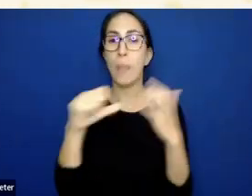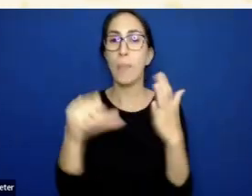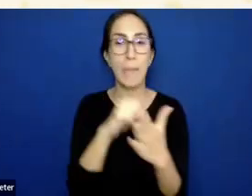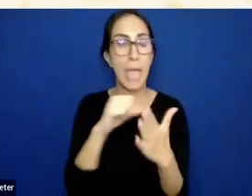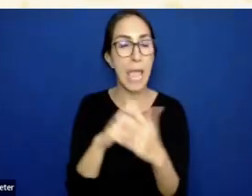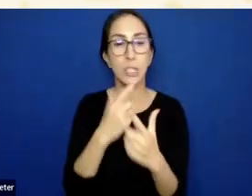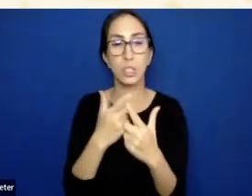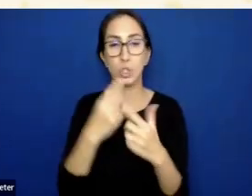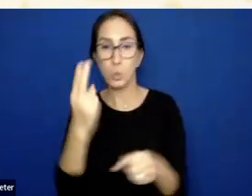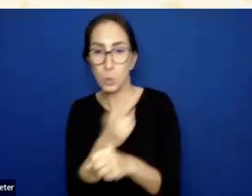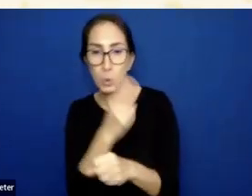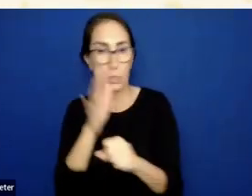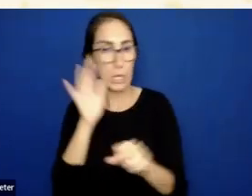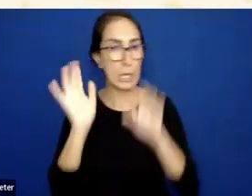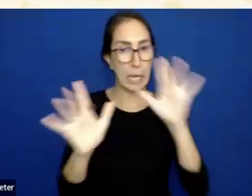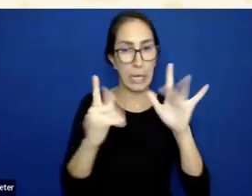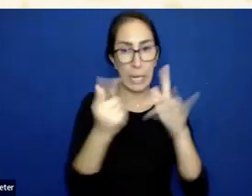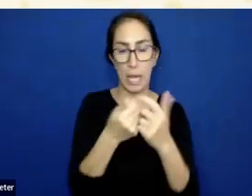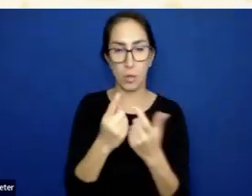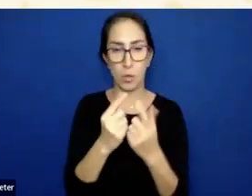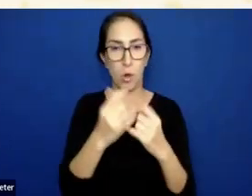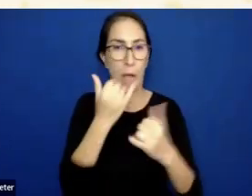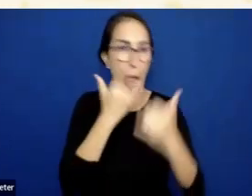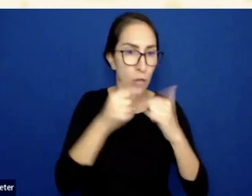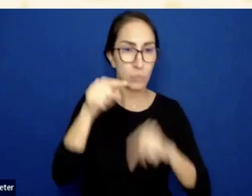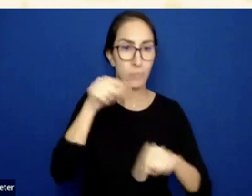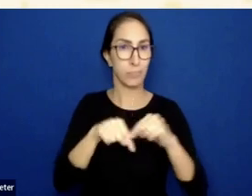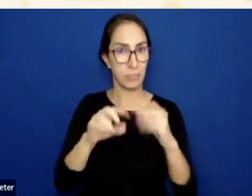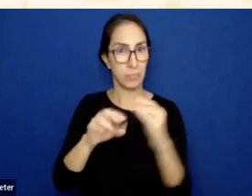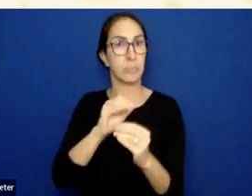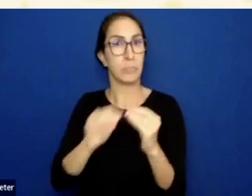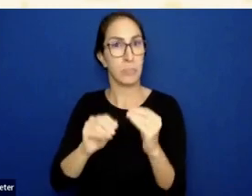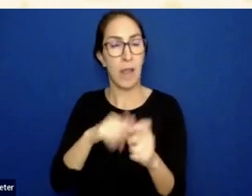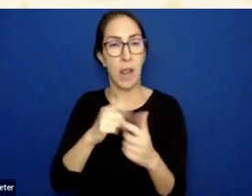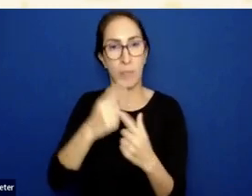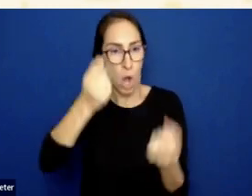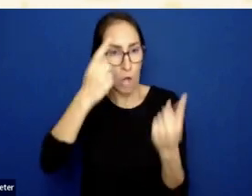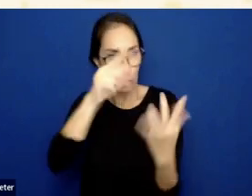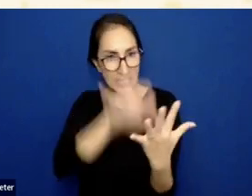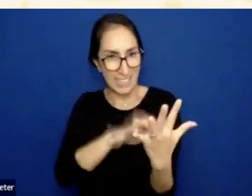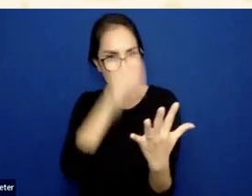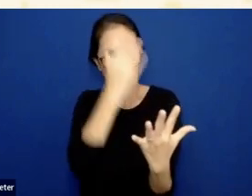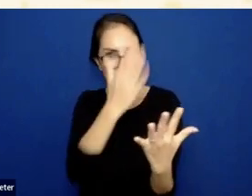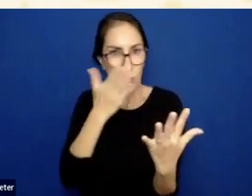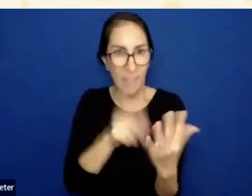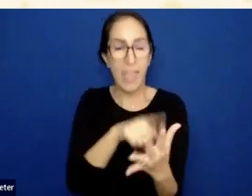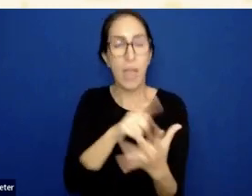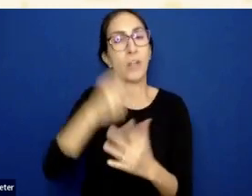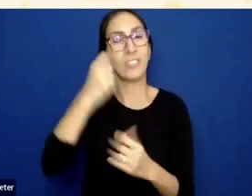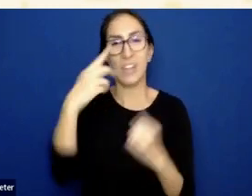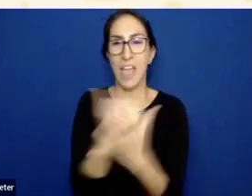understand the content, and also understand that everything is intuitive, OK?